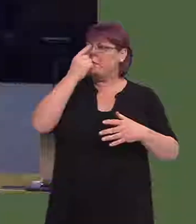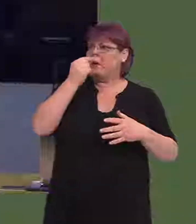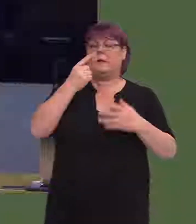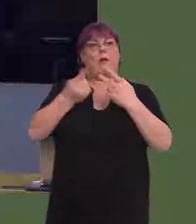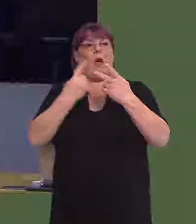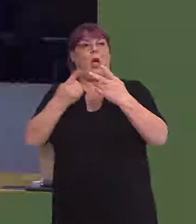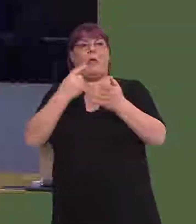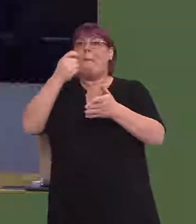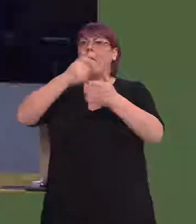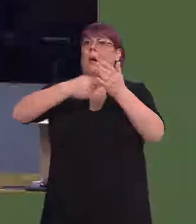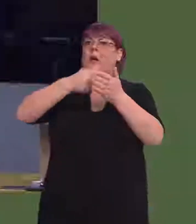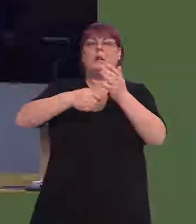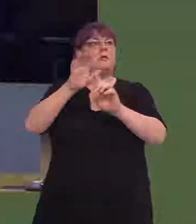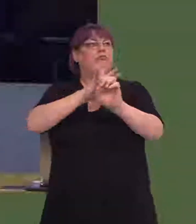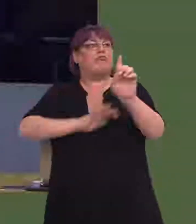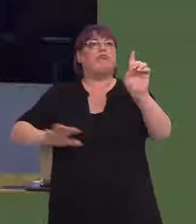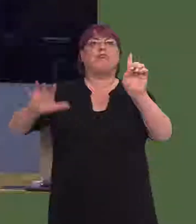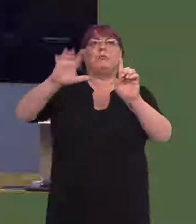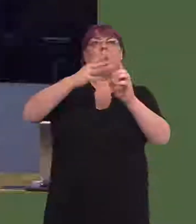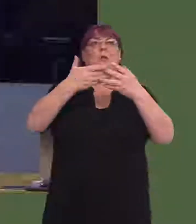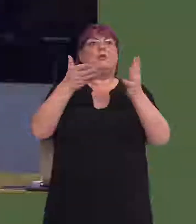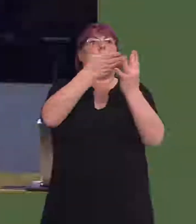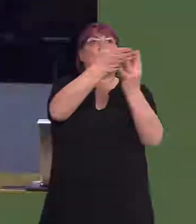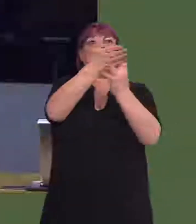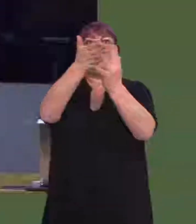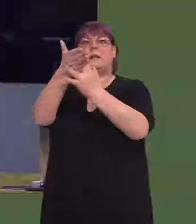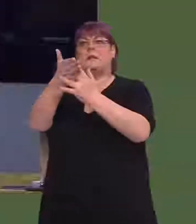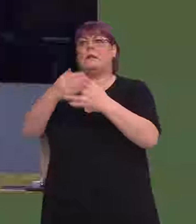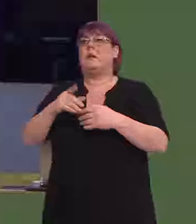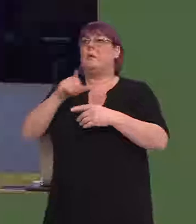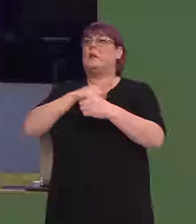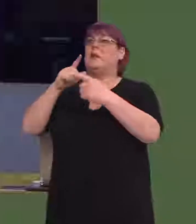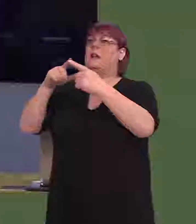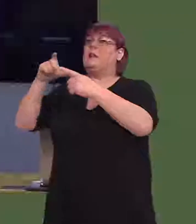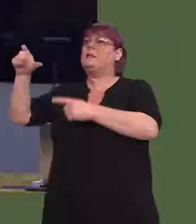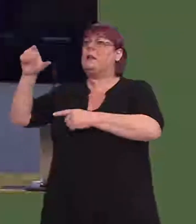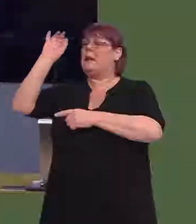around the world, where the European Commission itself says that 90 per cent of growth in